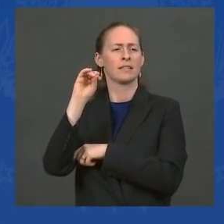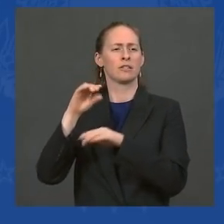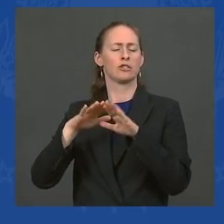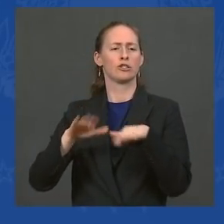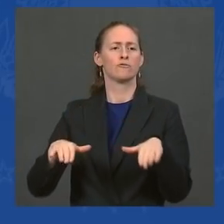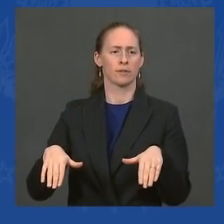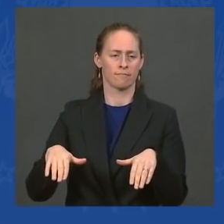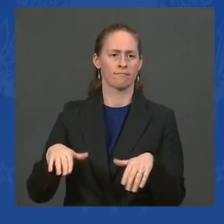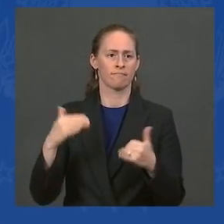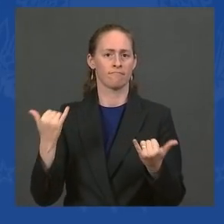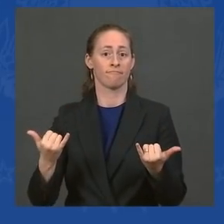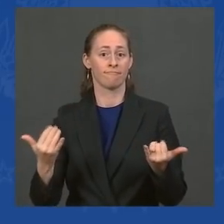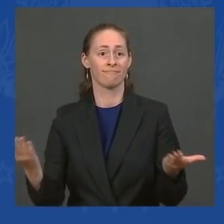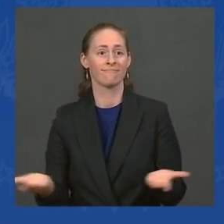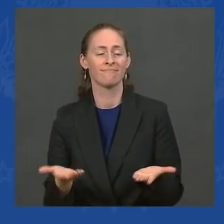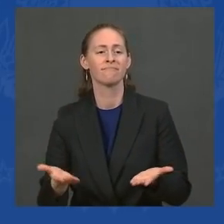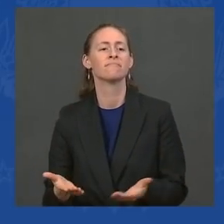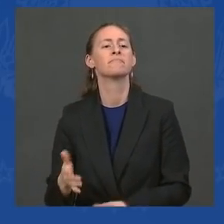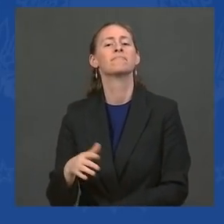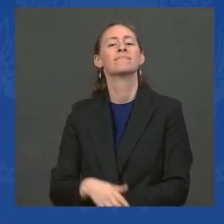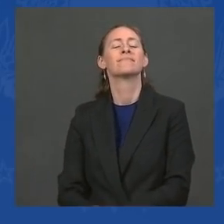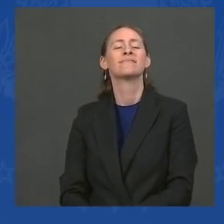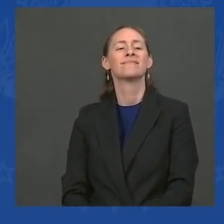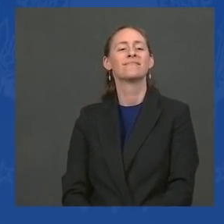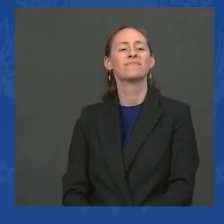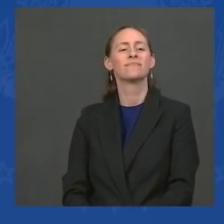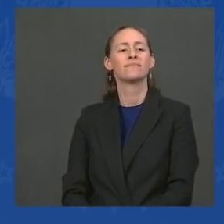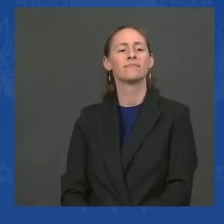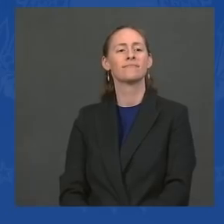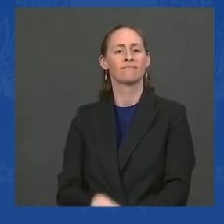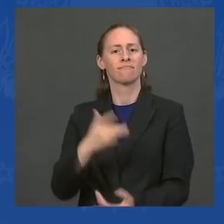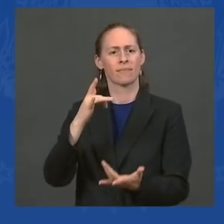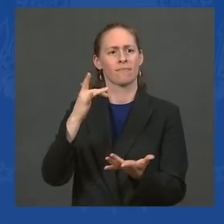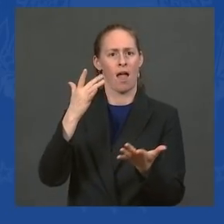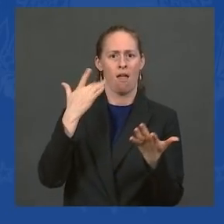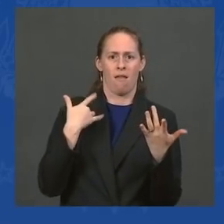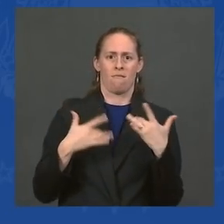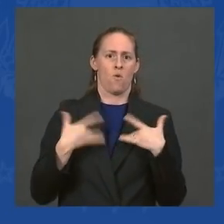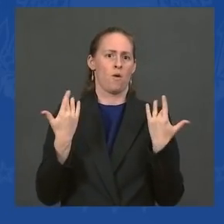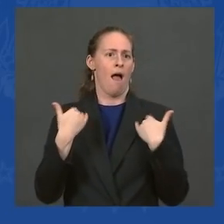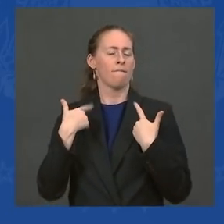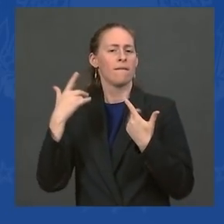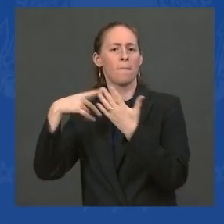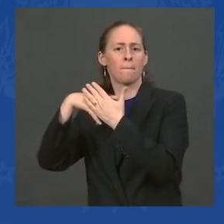This is why we're so excited that the Build Back Better program supports children from birth through age five,